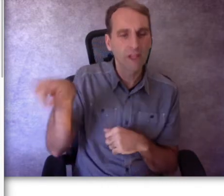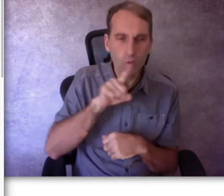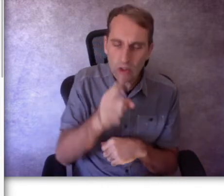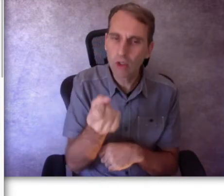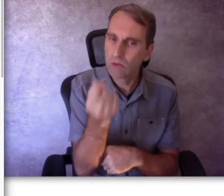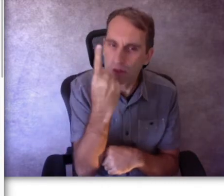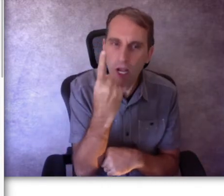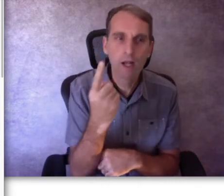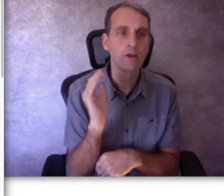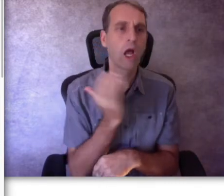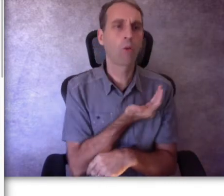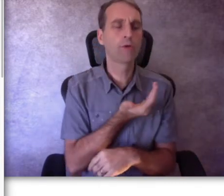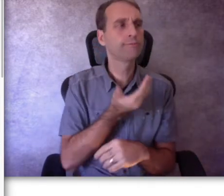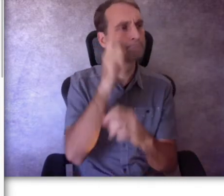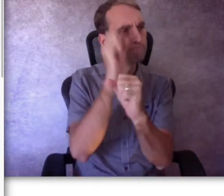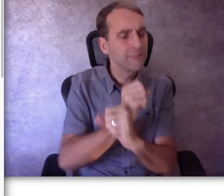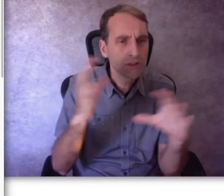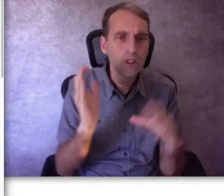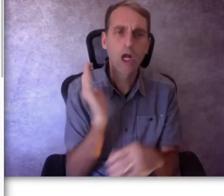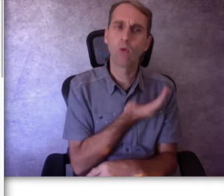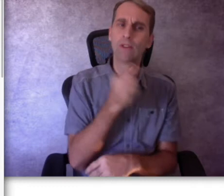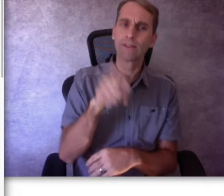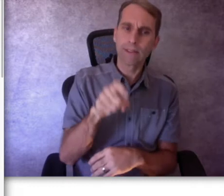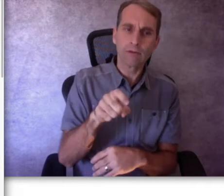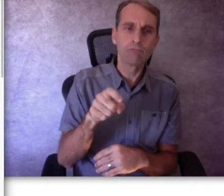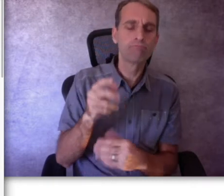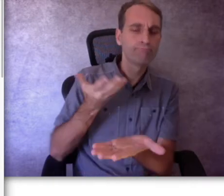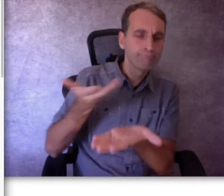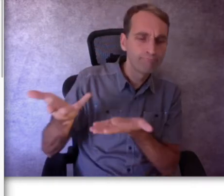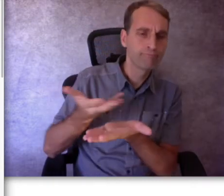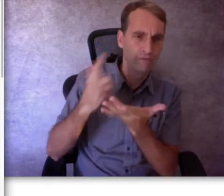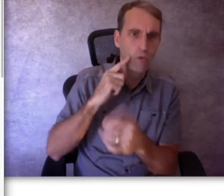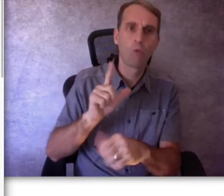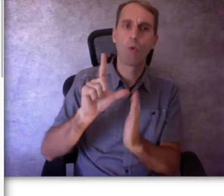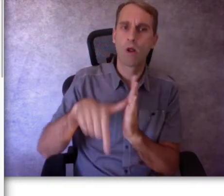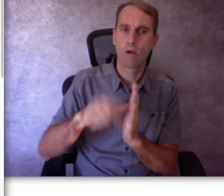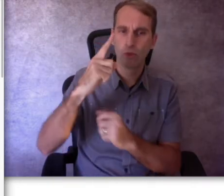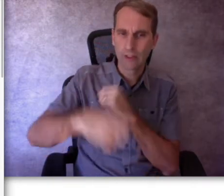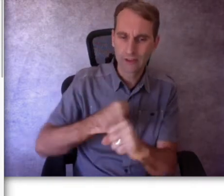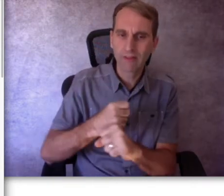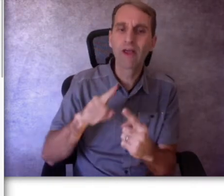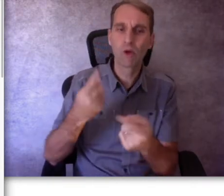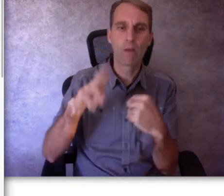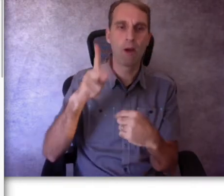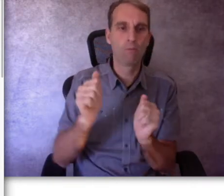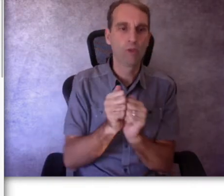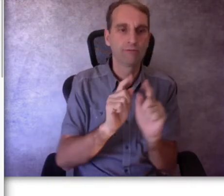who really understand what our needs are, and we needed to work with them over the course of a year